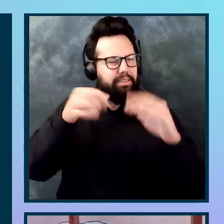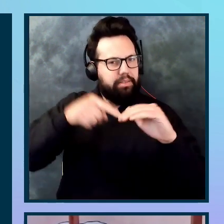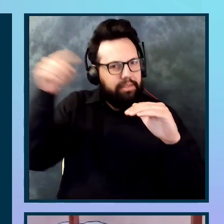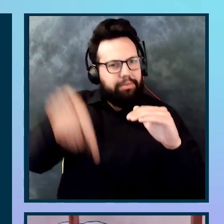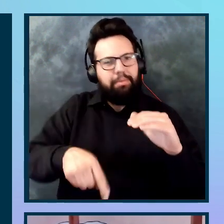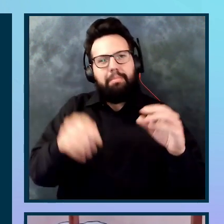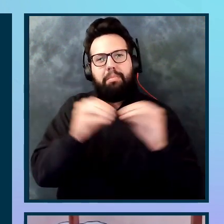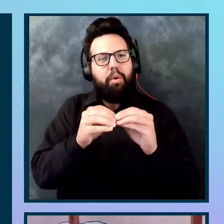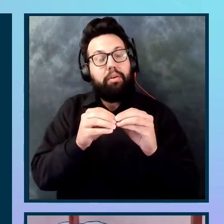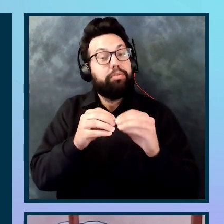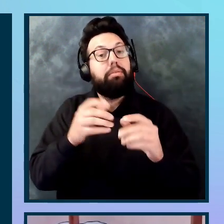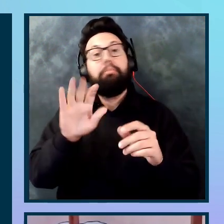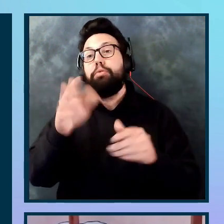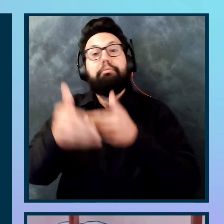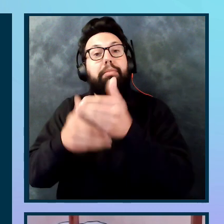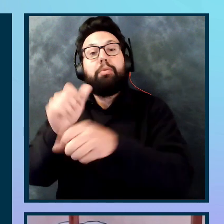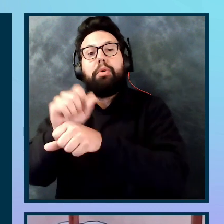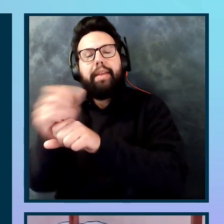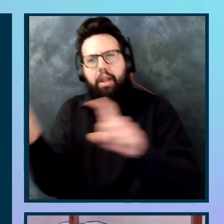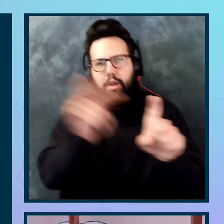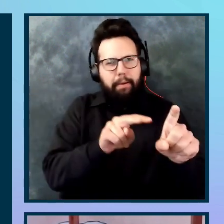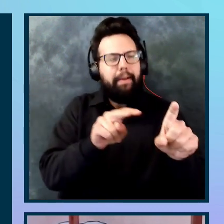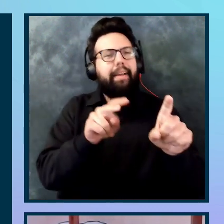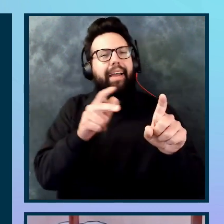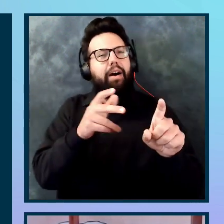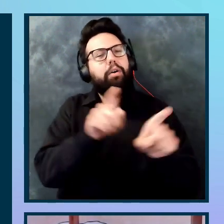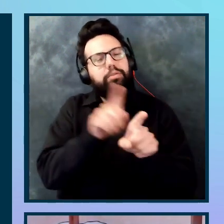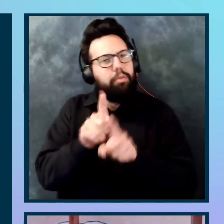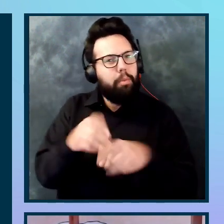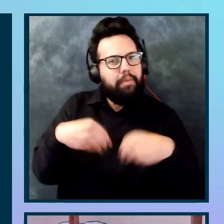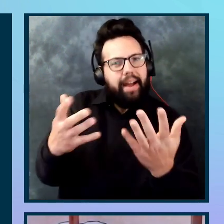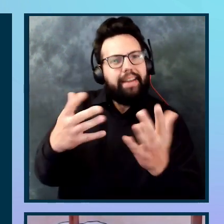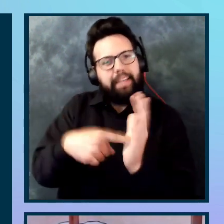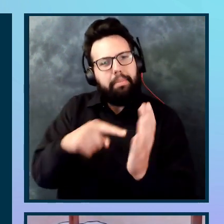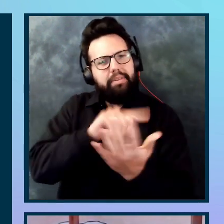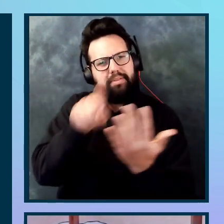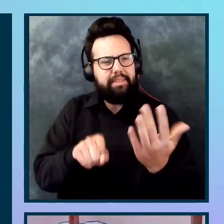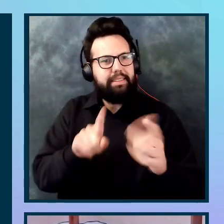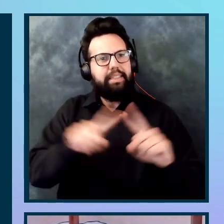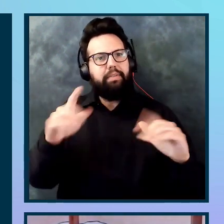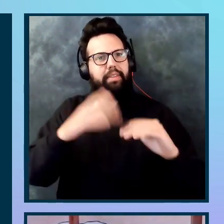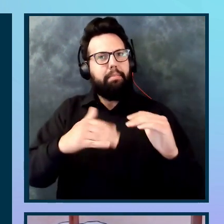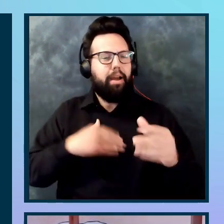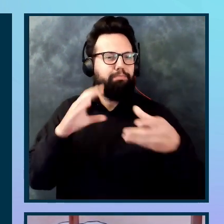and it goes into some different examples than what I went into today, so you might be able to learn some things